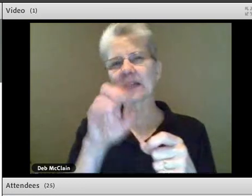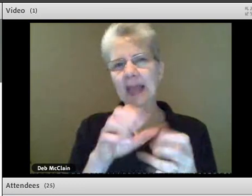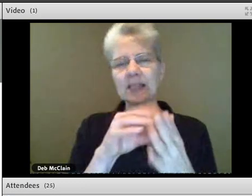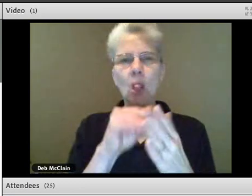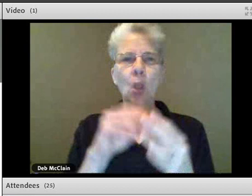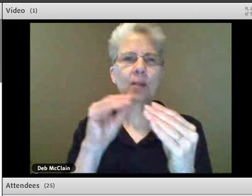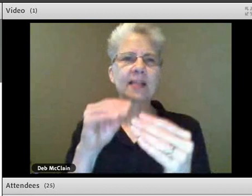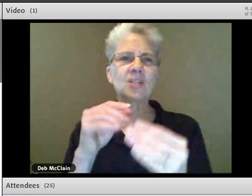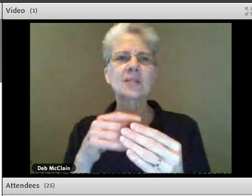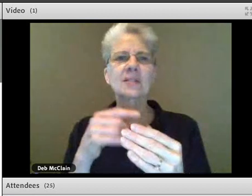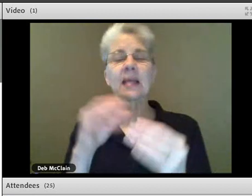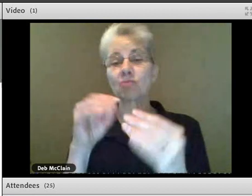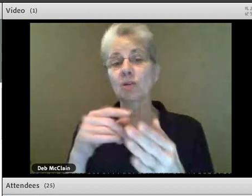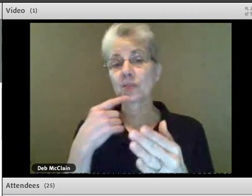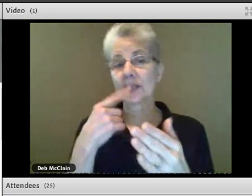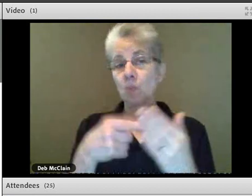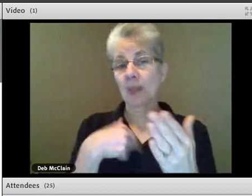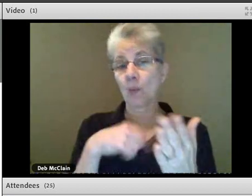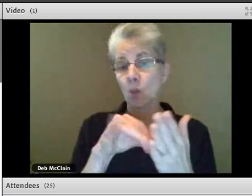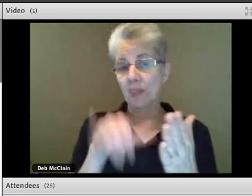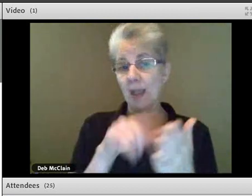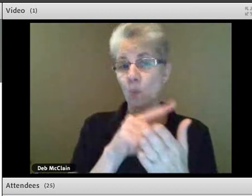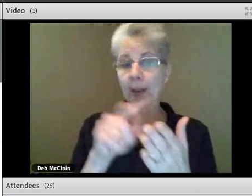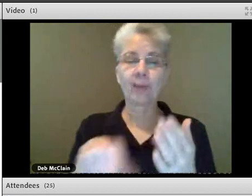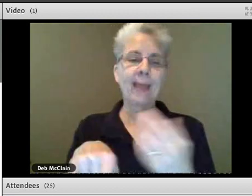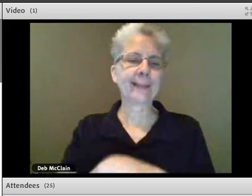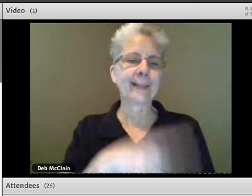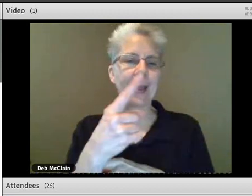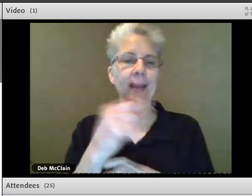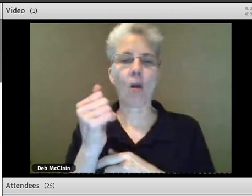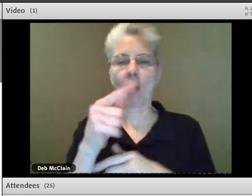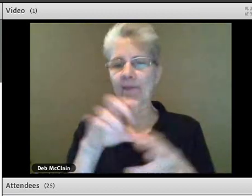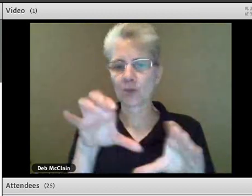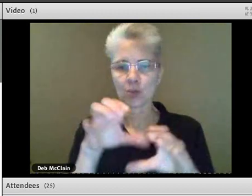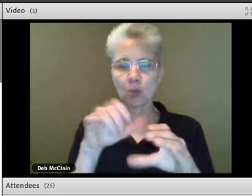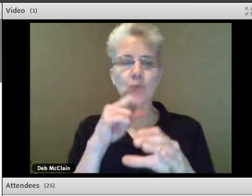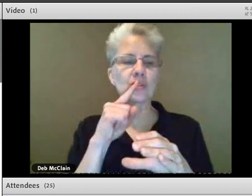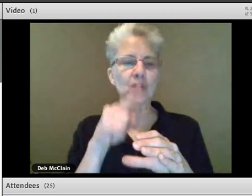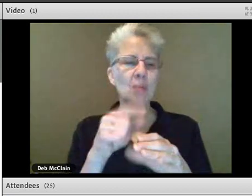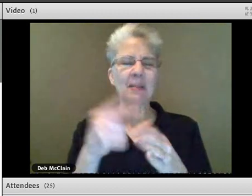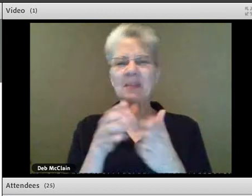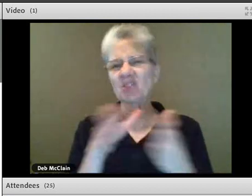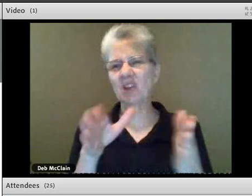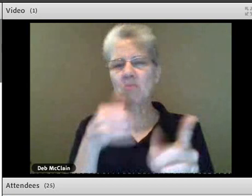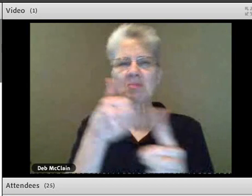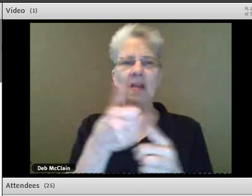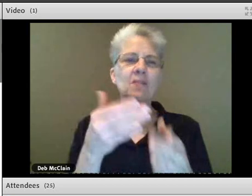what they're going to learn that week, what they're going to learn that day, and what they have to do. So in general, self-service, you enroll people,